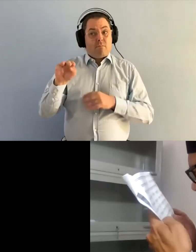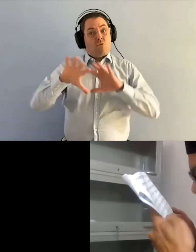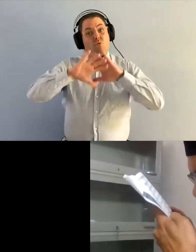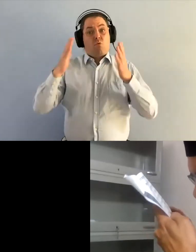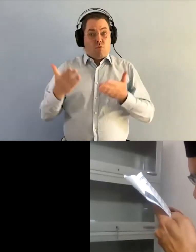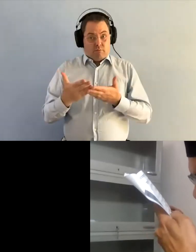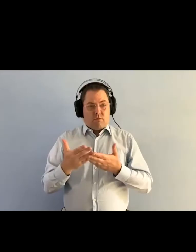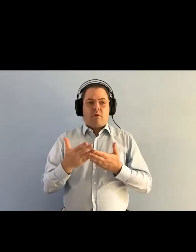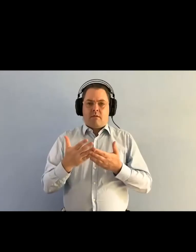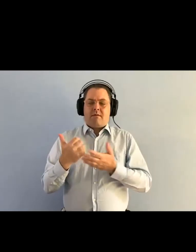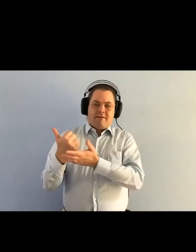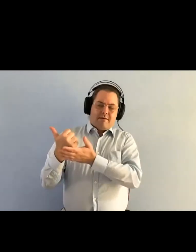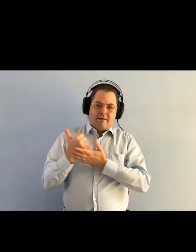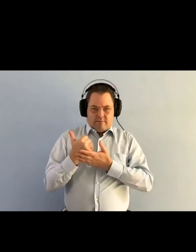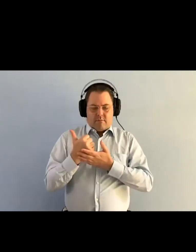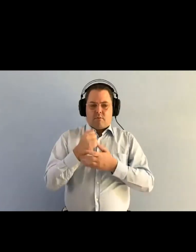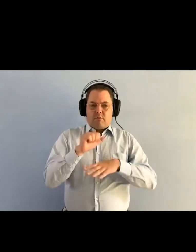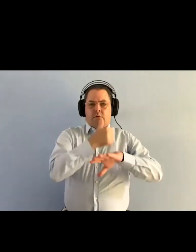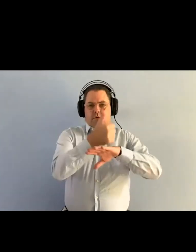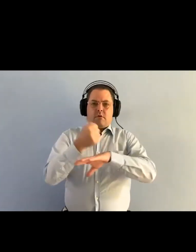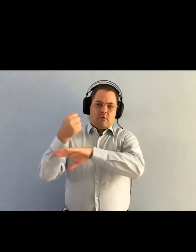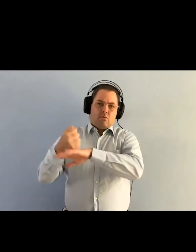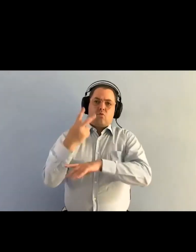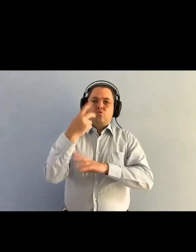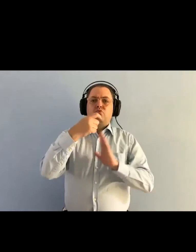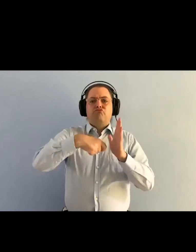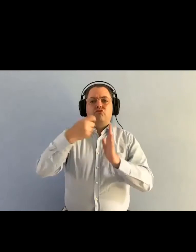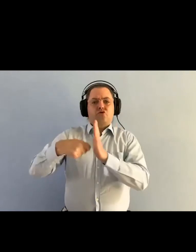to do the public advocacies. And with the support of CBM Global